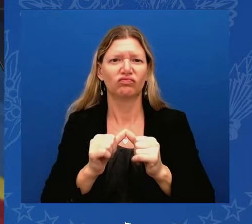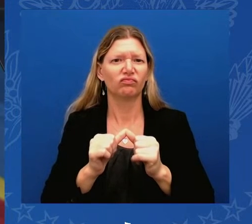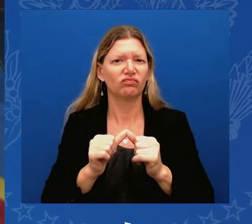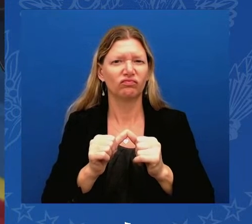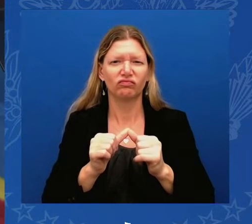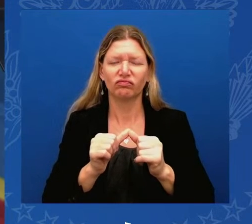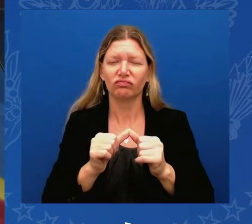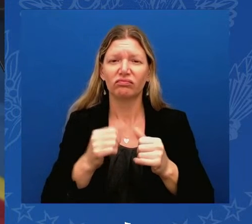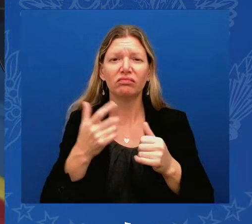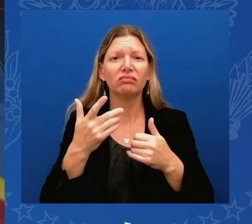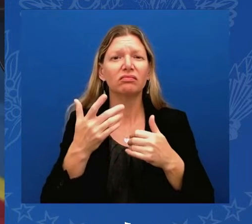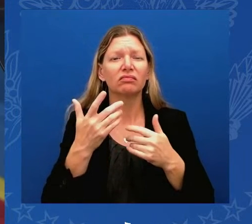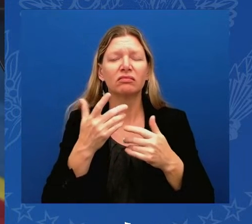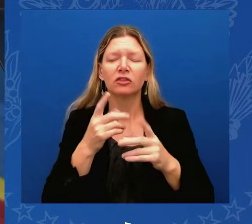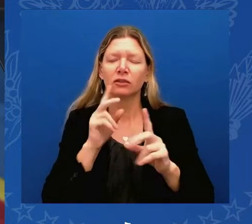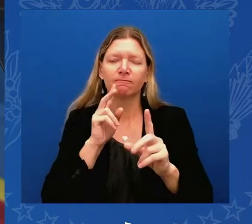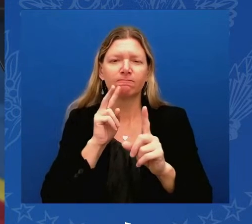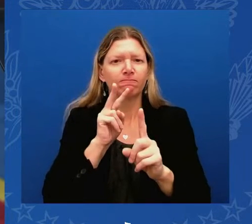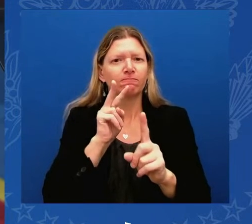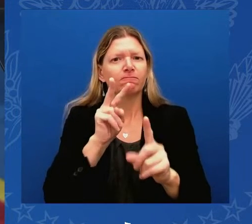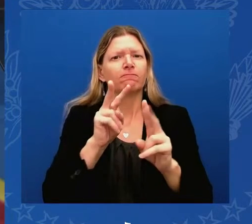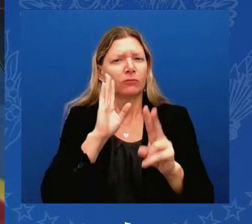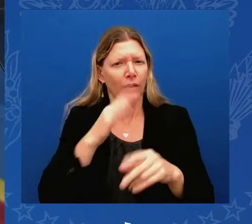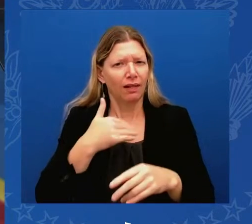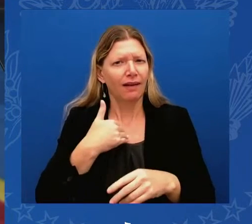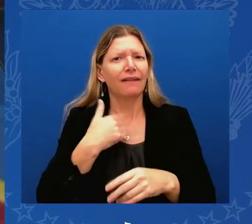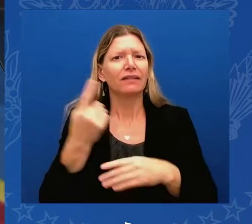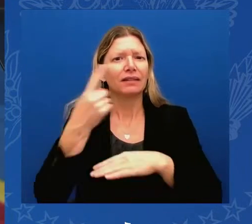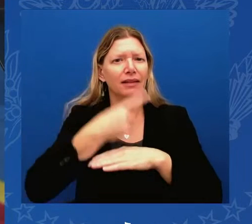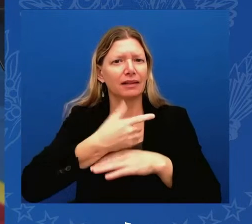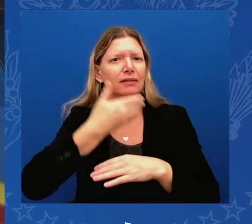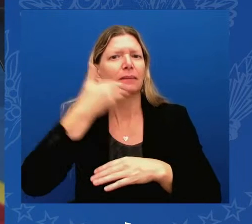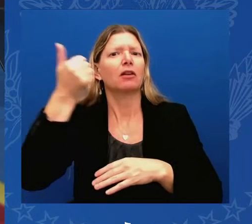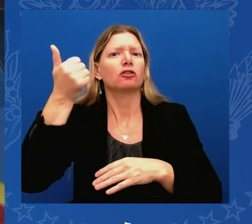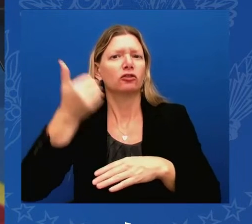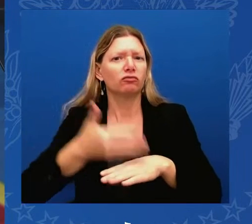Well, that's my commitment to you: to show you democracy, democracy, democracy is still the way.